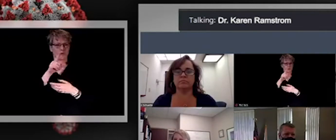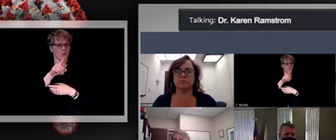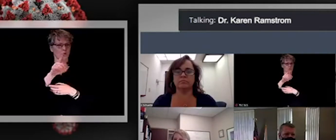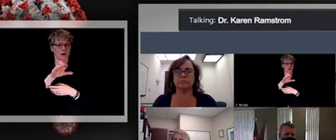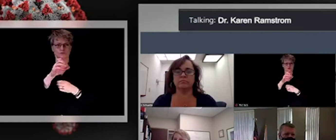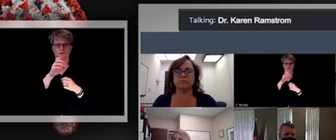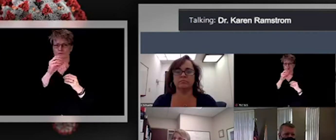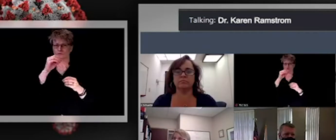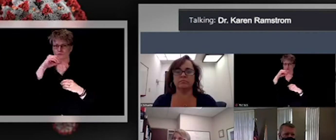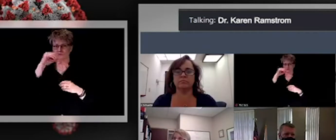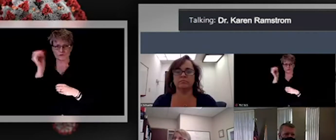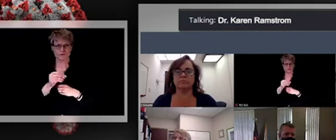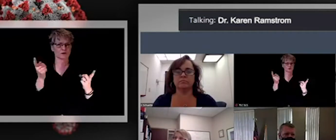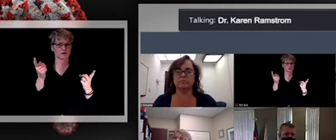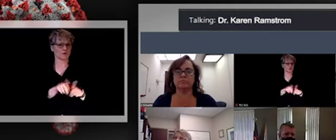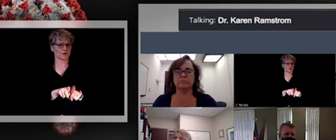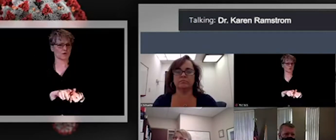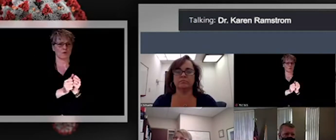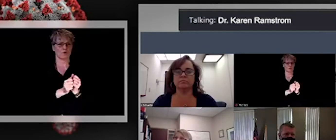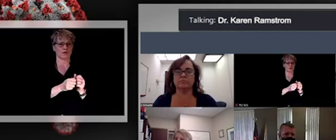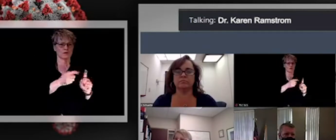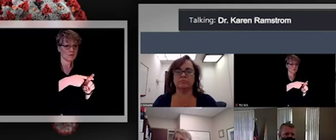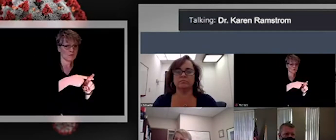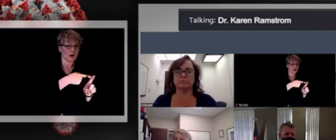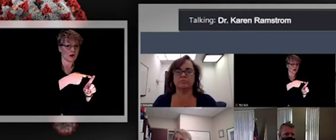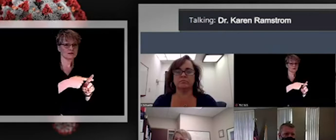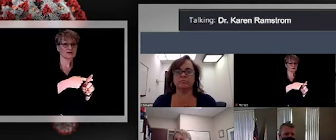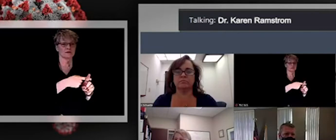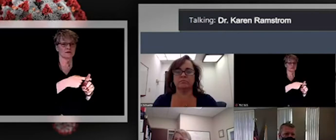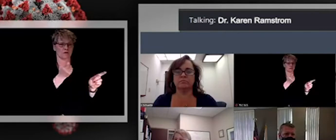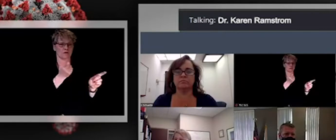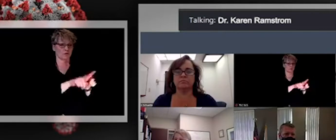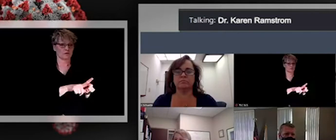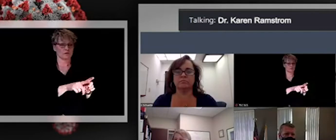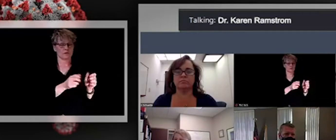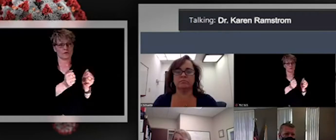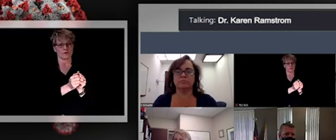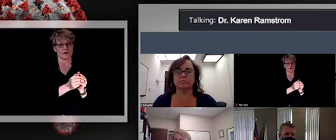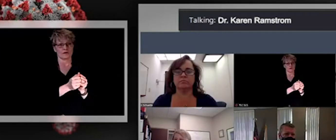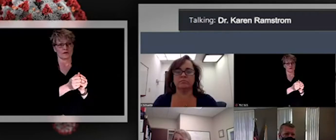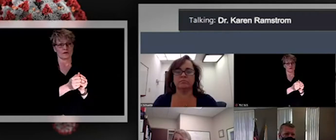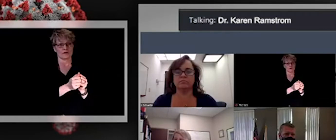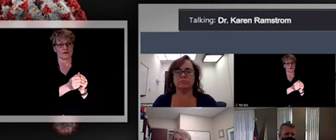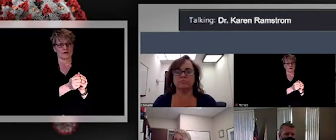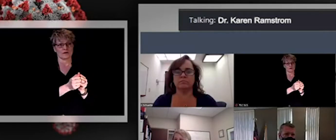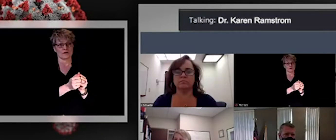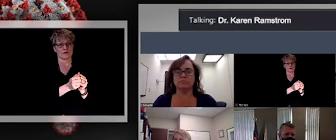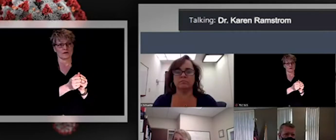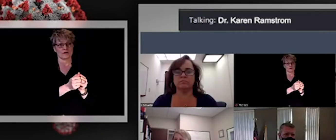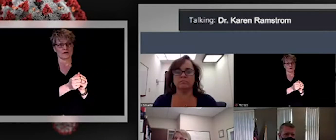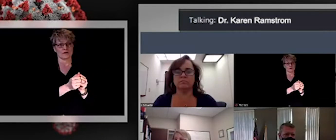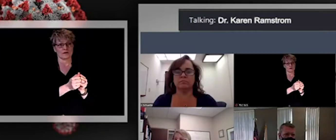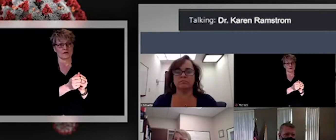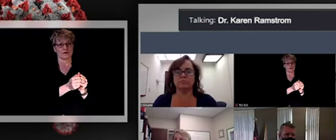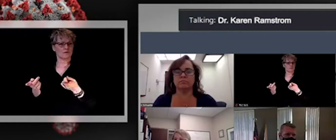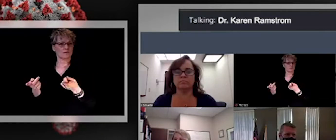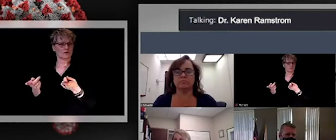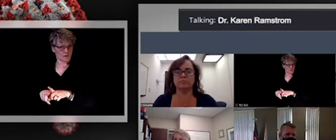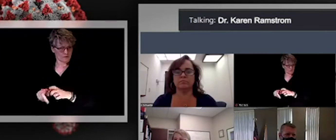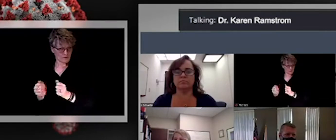100% negative percent agreement was negative controls, which just means that the likelihood